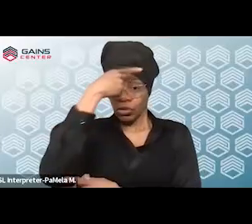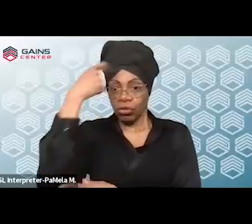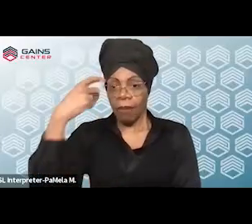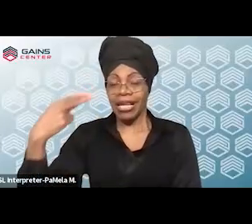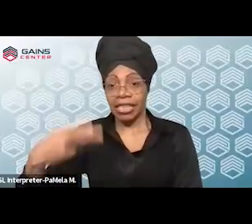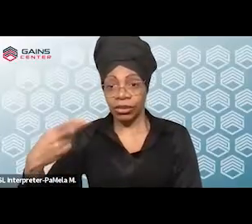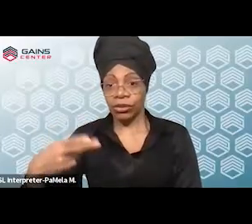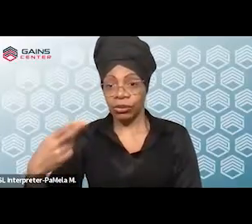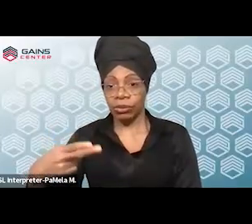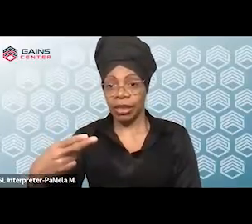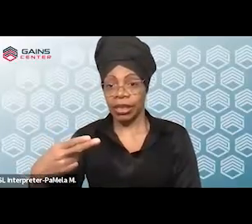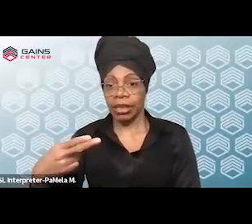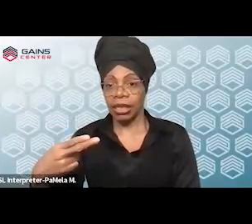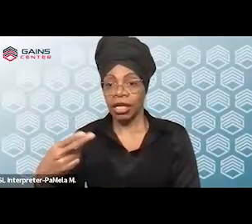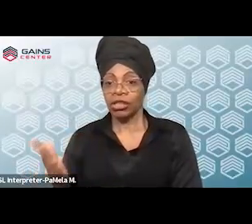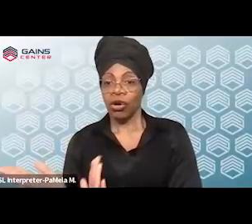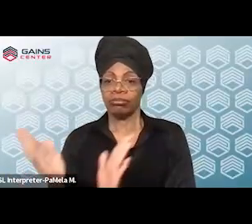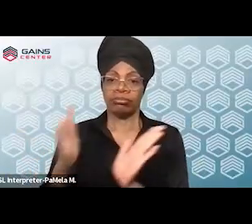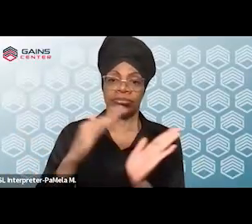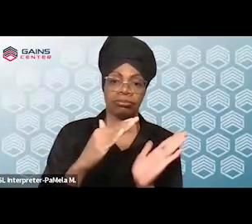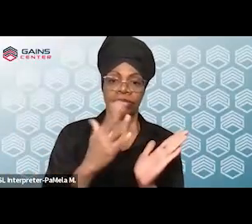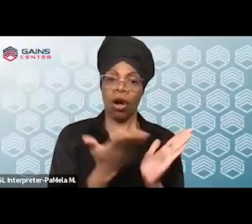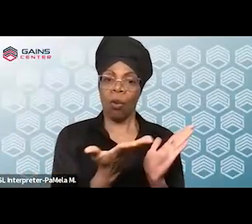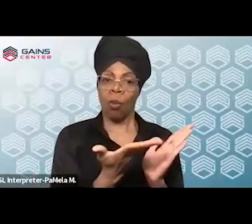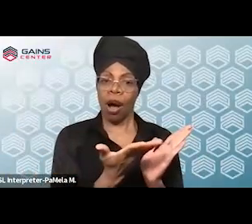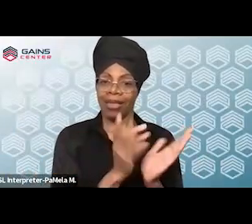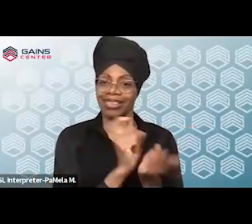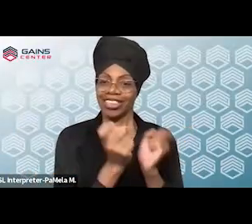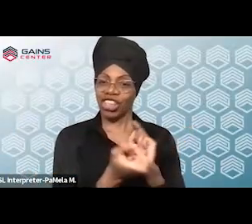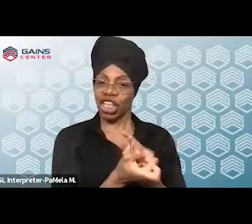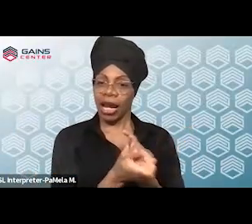And so this pivot provides courts, treatment courts,